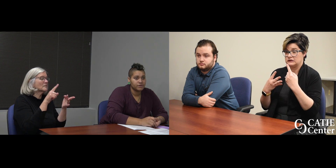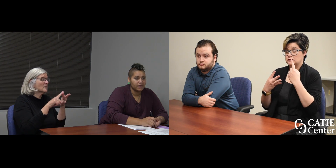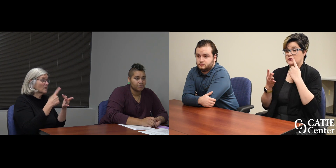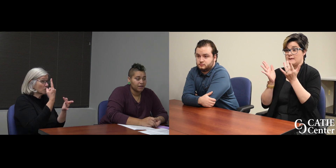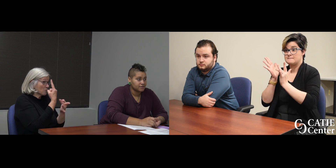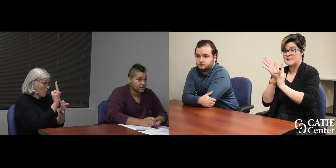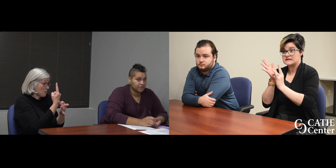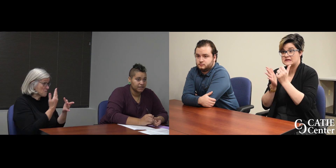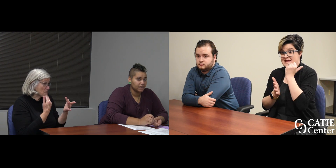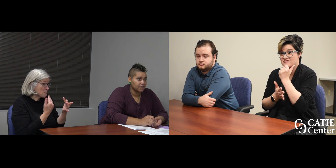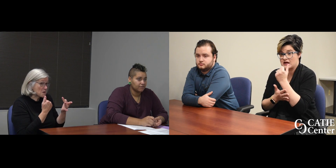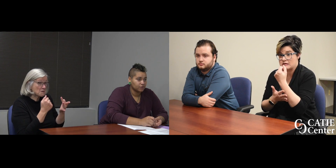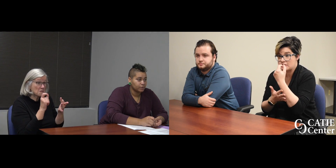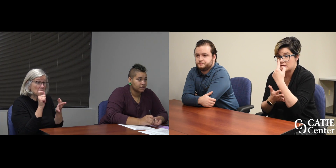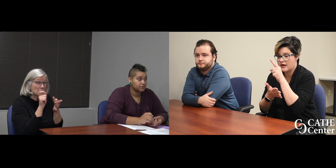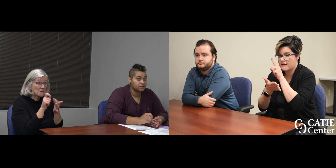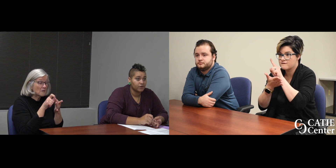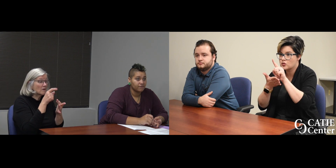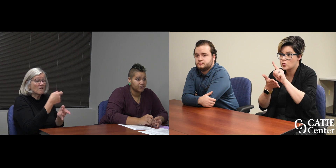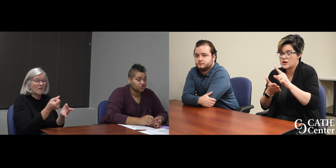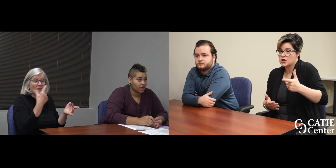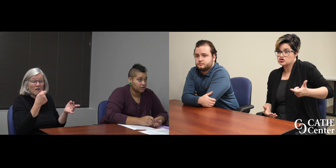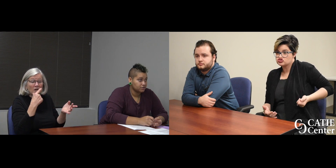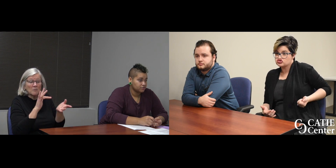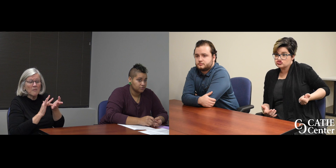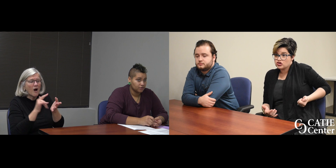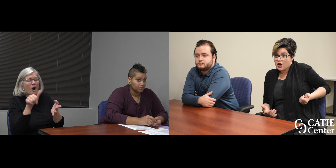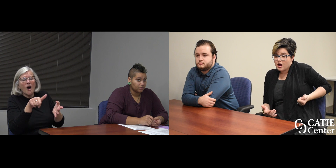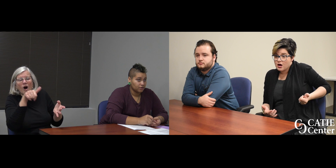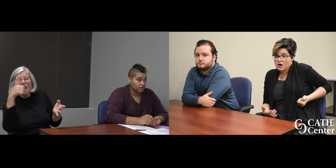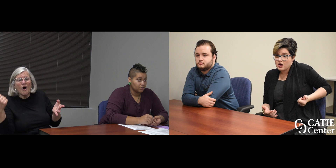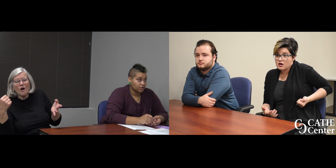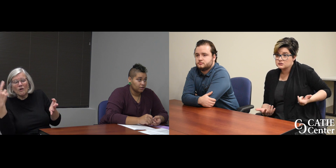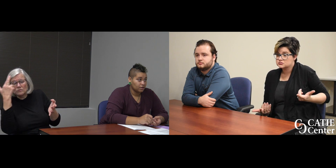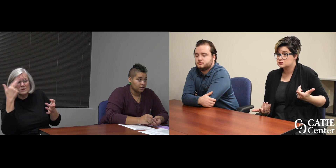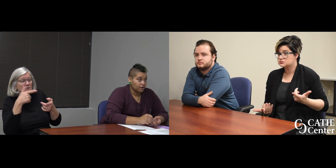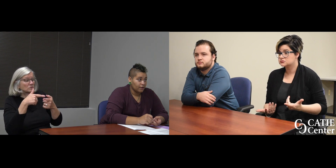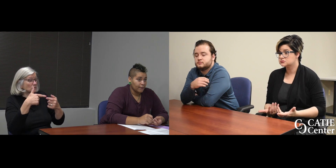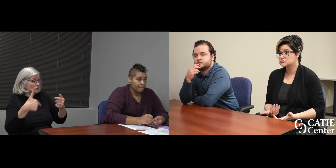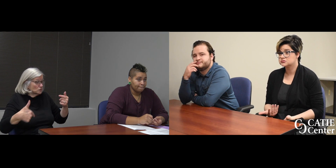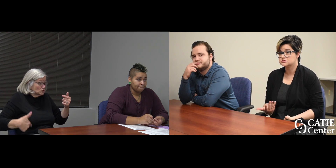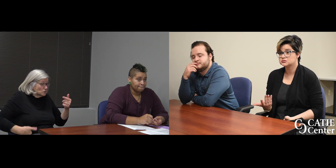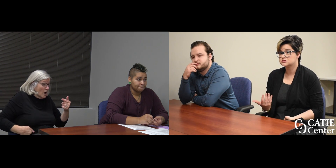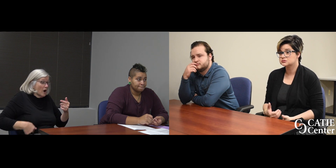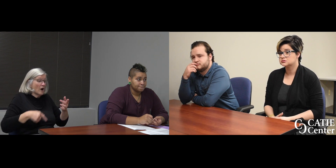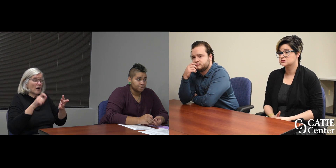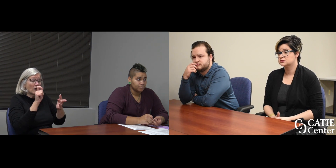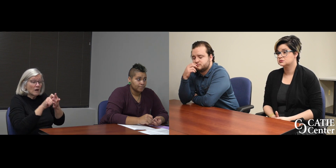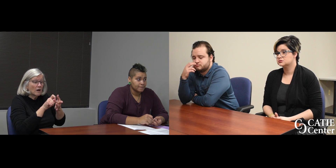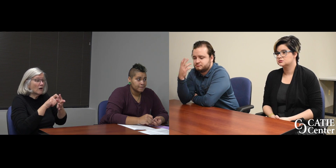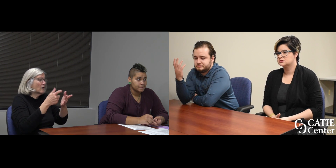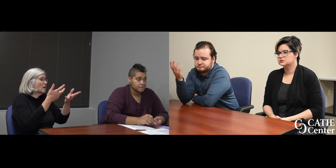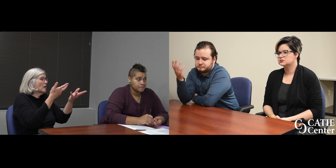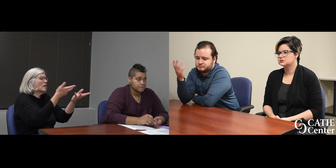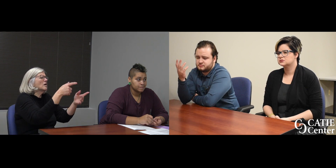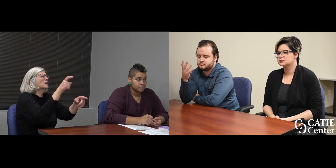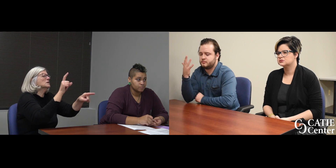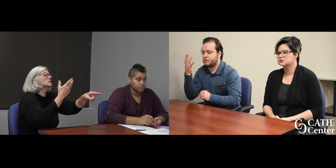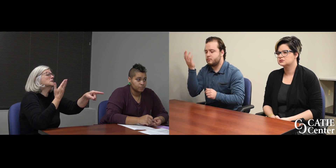Do you take medicine every day, every week? Do you have any shots?